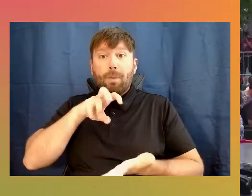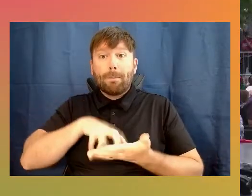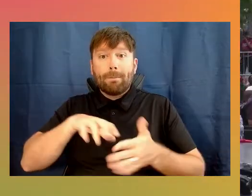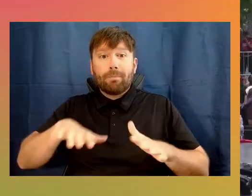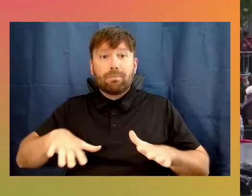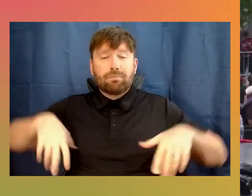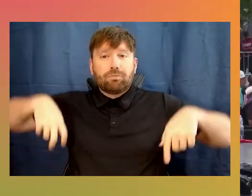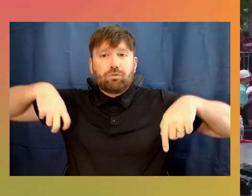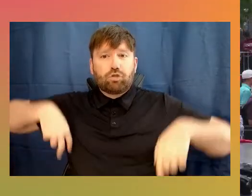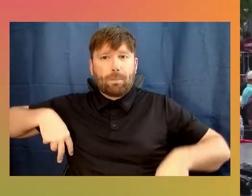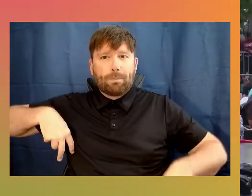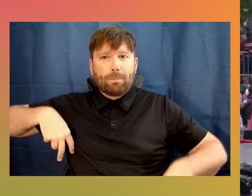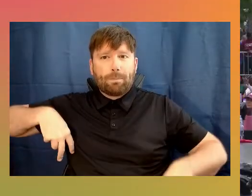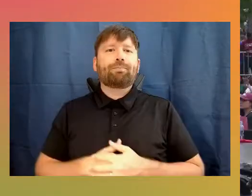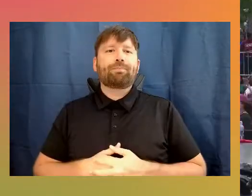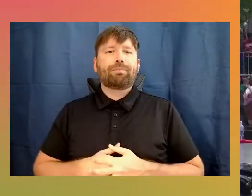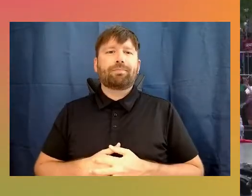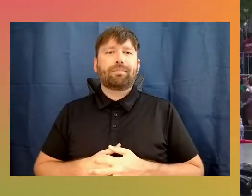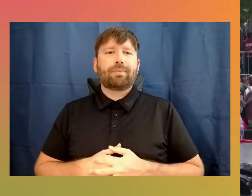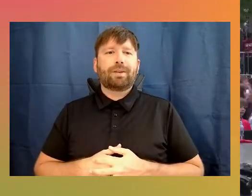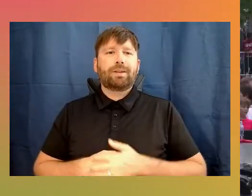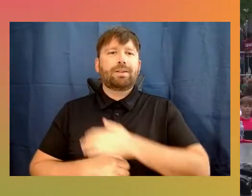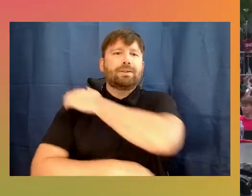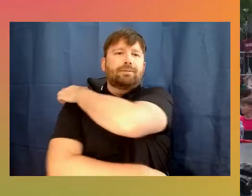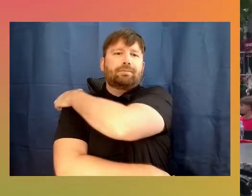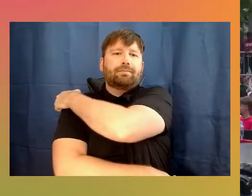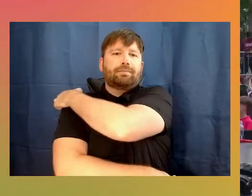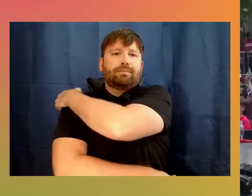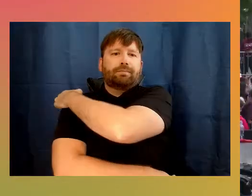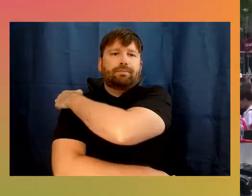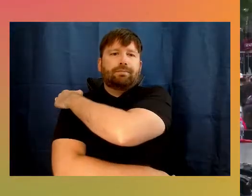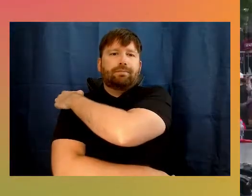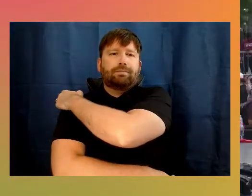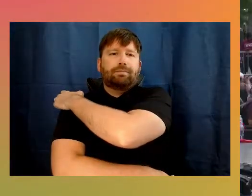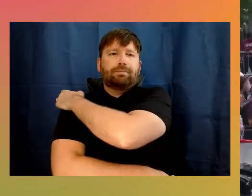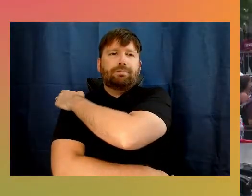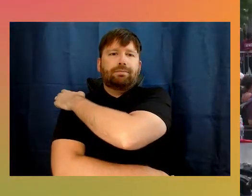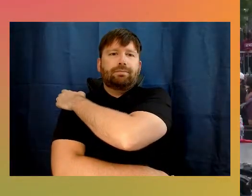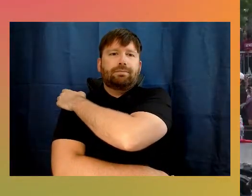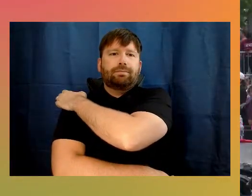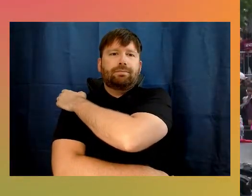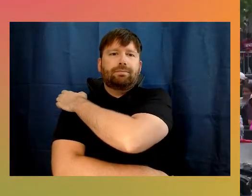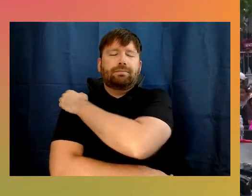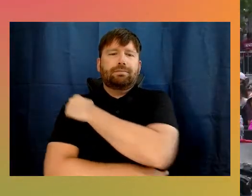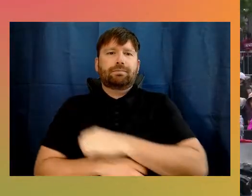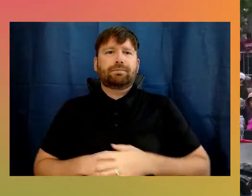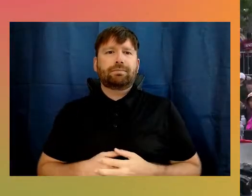IF YOU WANT, YOU CAN STEP THE FEEDBACK ONE BY ONE, OR YOU CAN JUMP. MY LITTLE SOUND PACK.